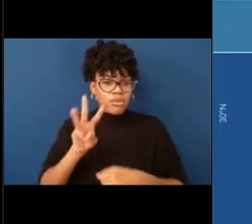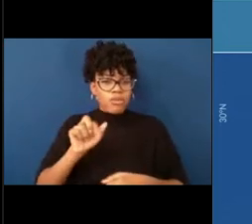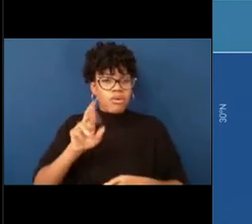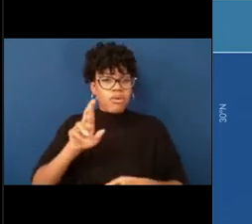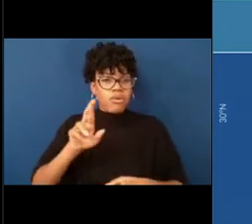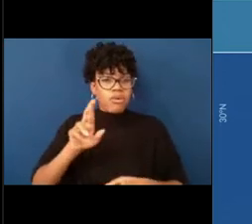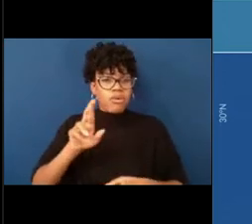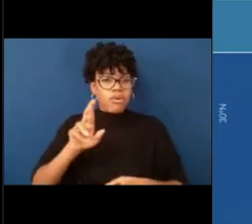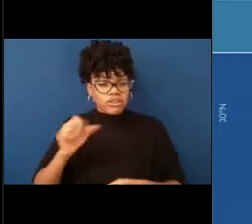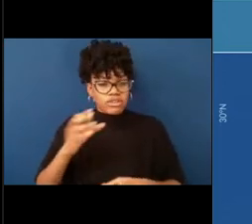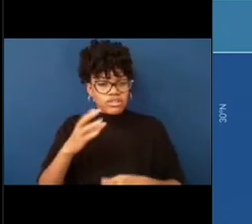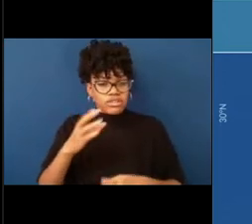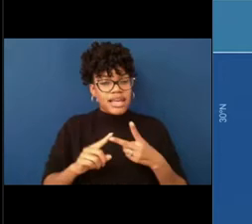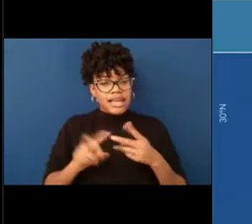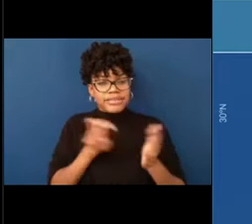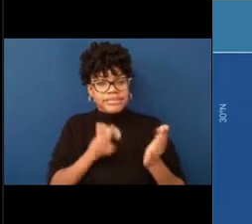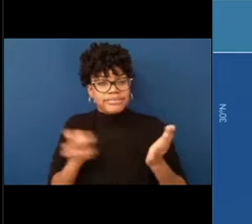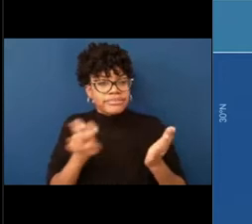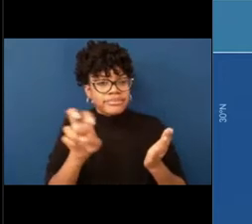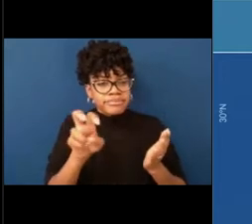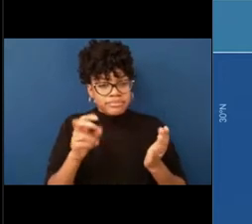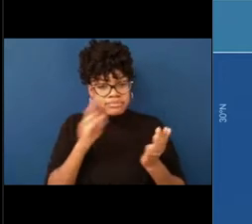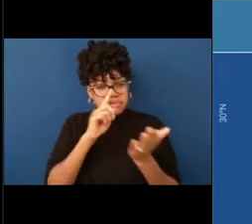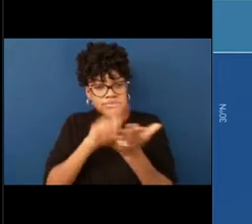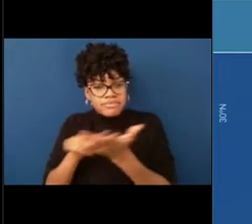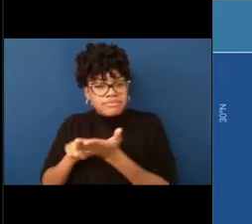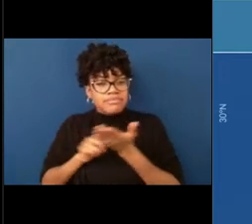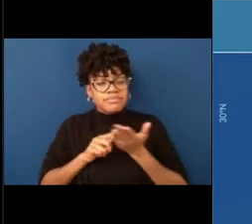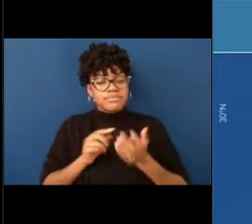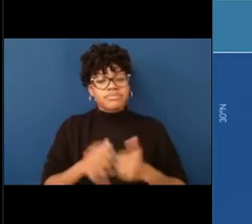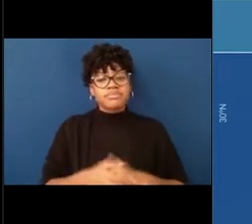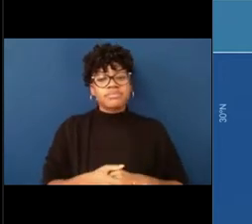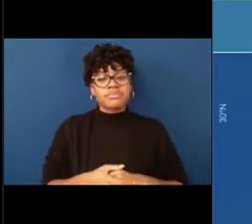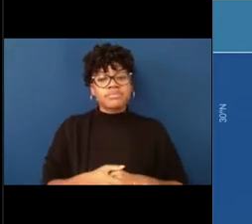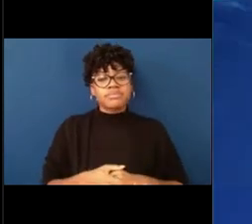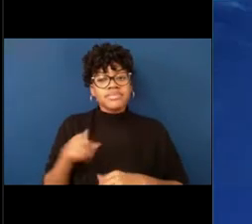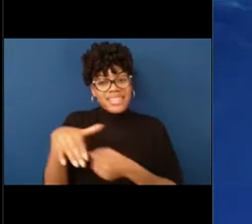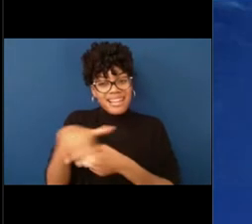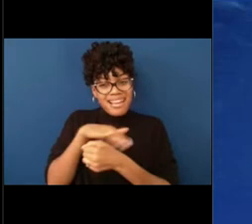that are protected within the monument. So if you noticed,